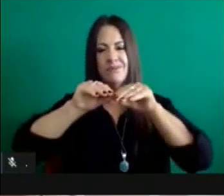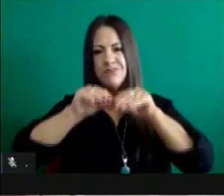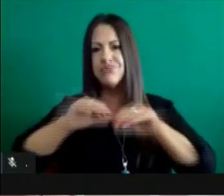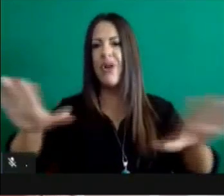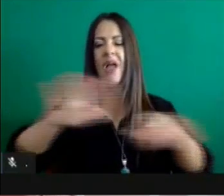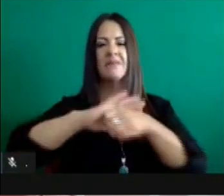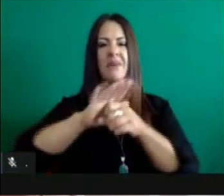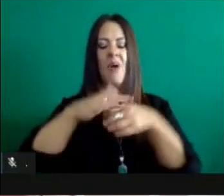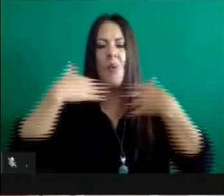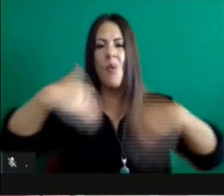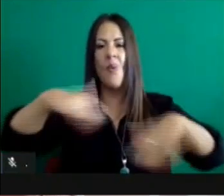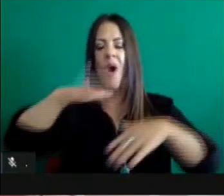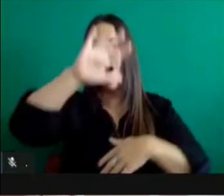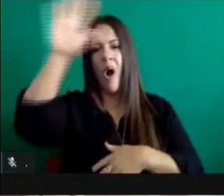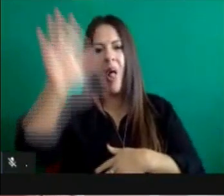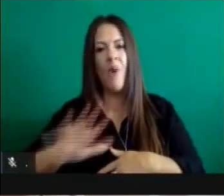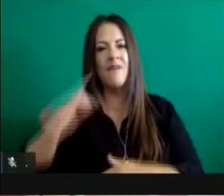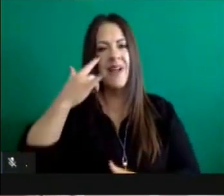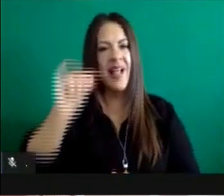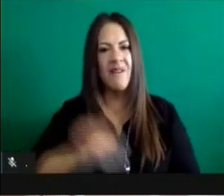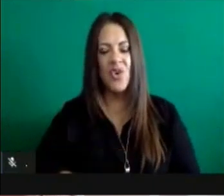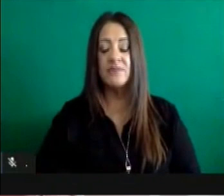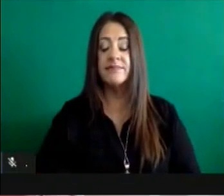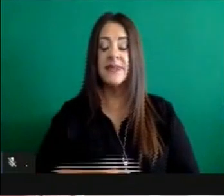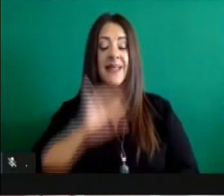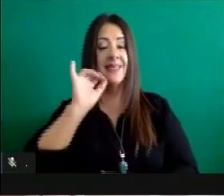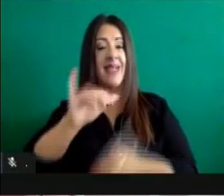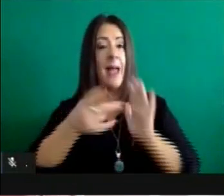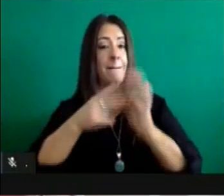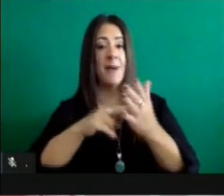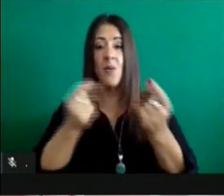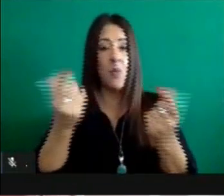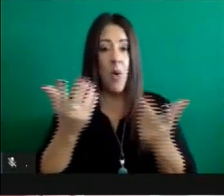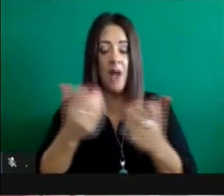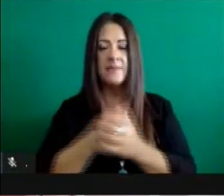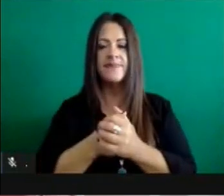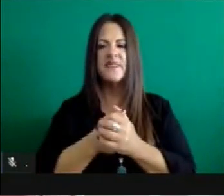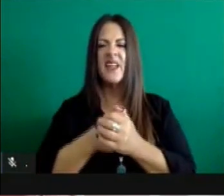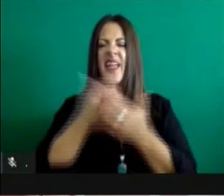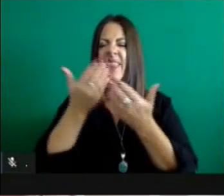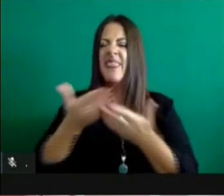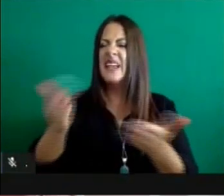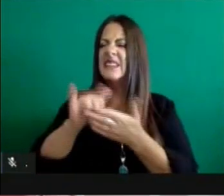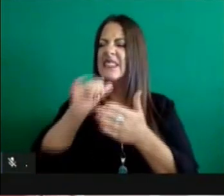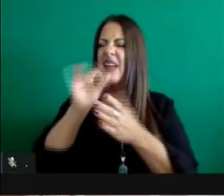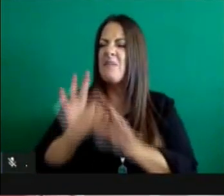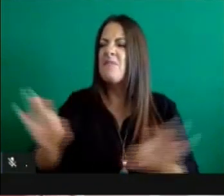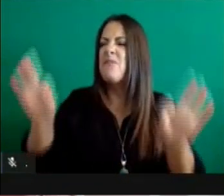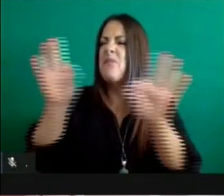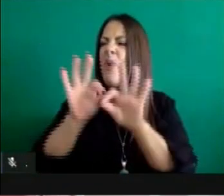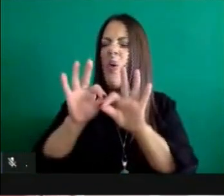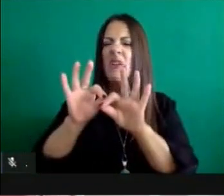ORDER? THE FACT IS THAT TRANSMISSION IS NOW SO WIDESPREAD ACROSS OUR